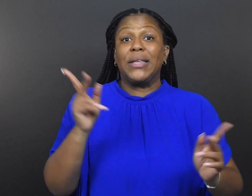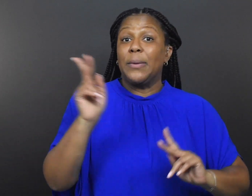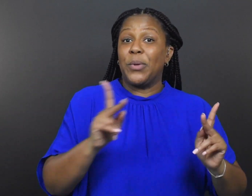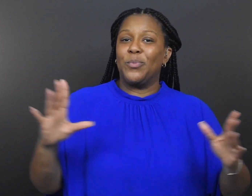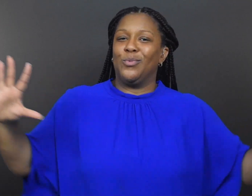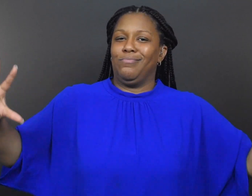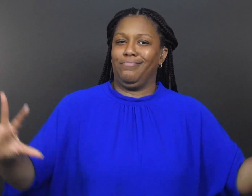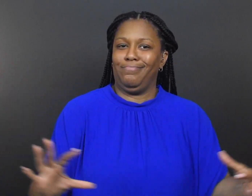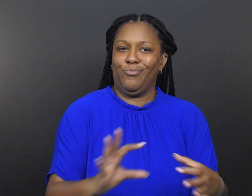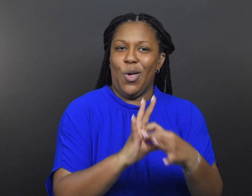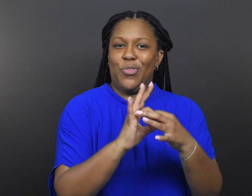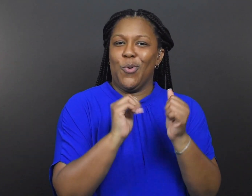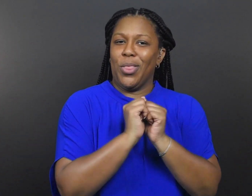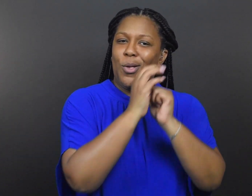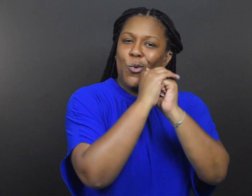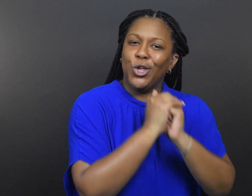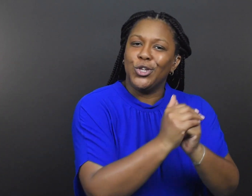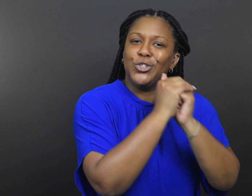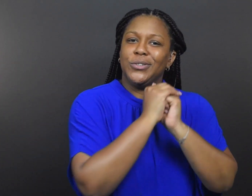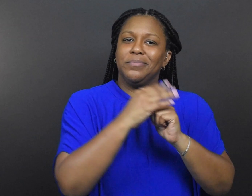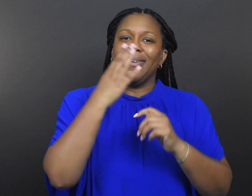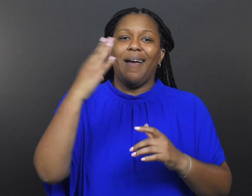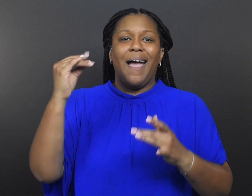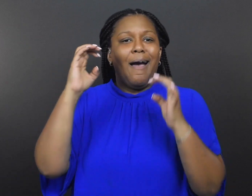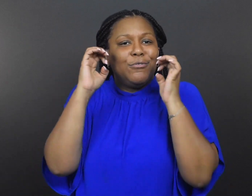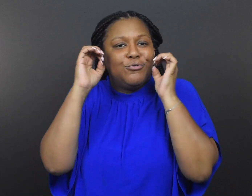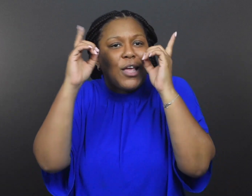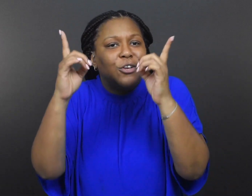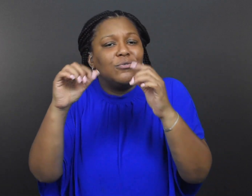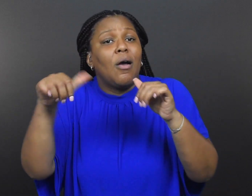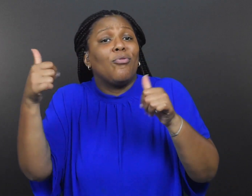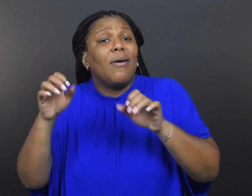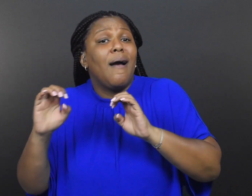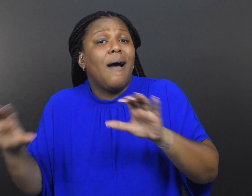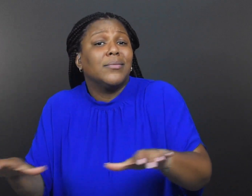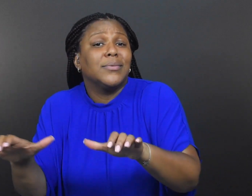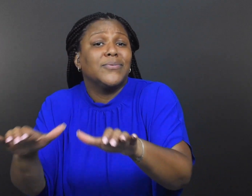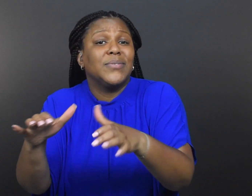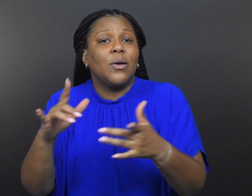Bringing people together to worship and for other educational activities while offering